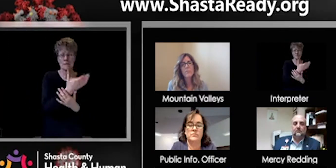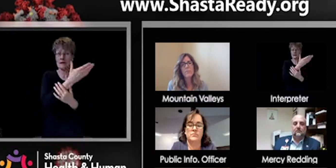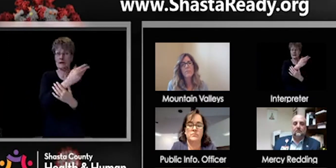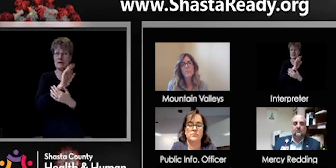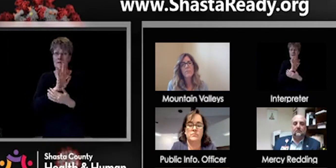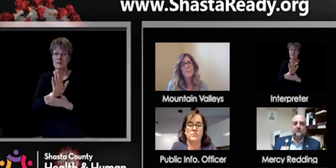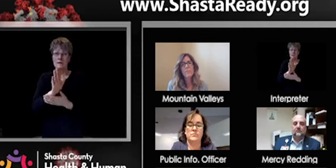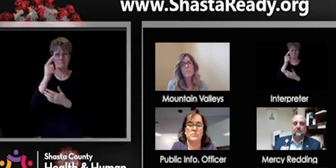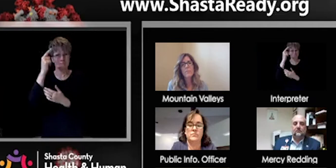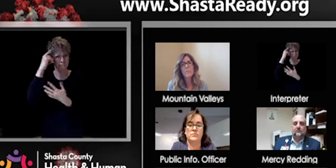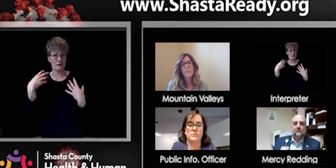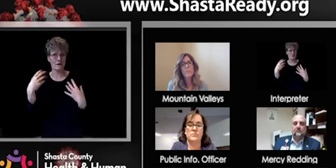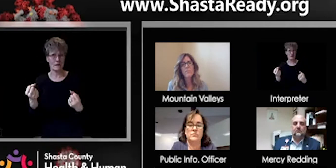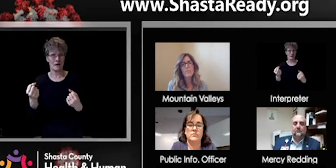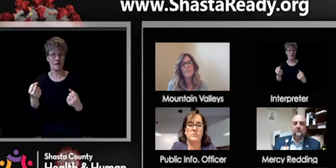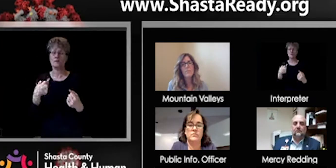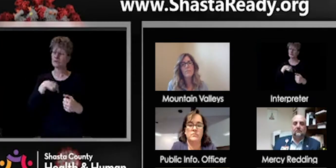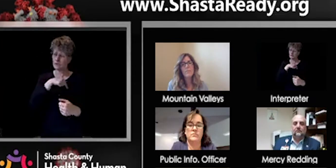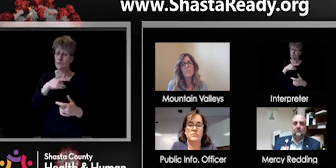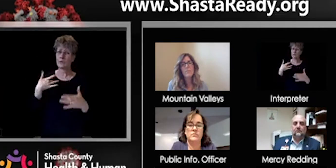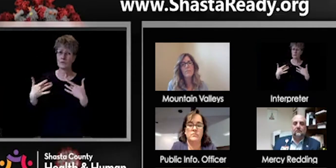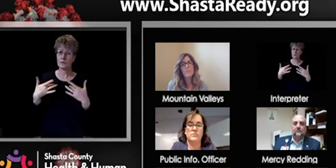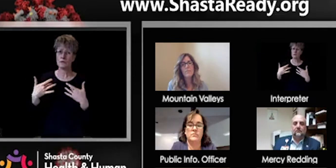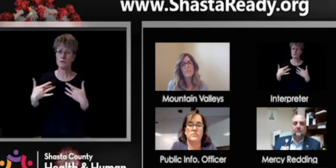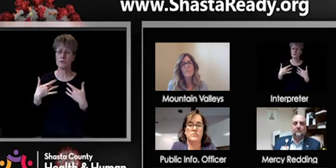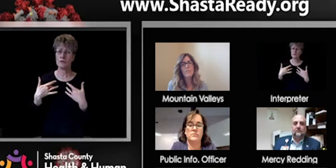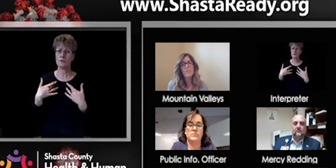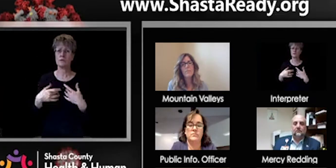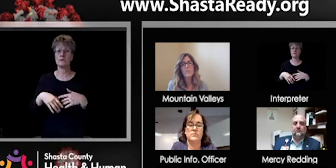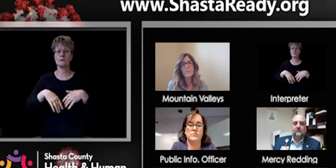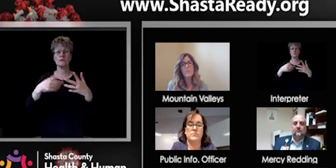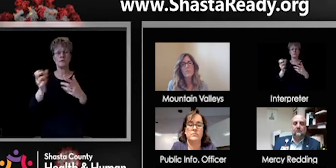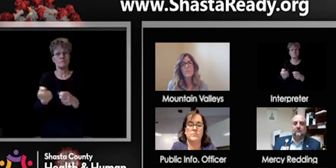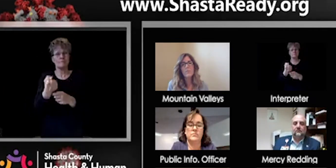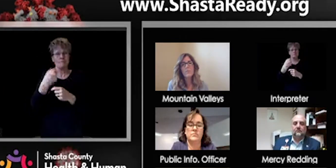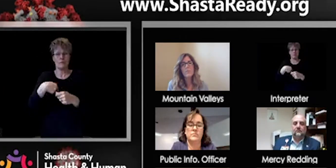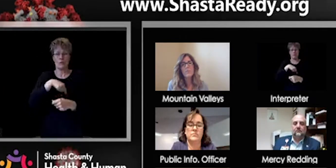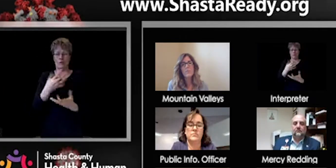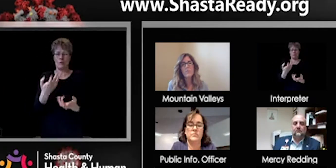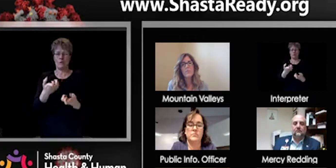keep in mind we want to prevent a resurgence and that we’re going to need to do gradual